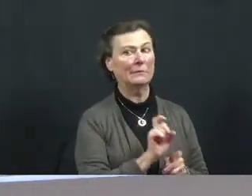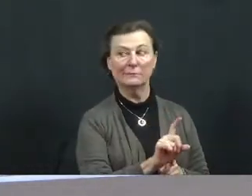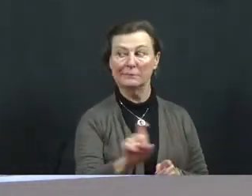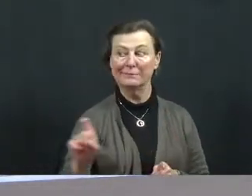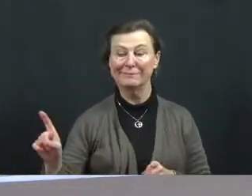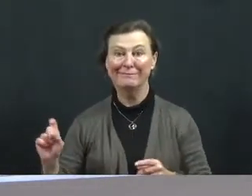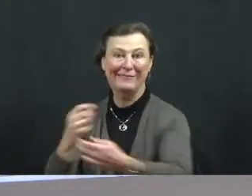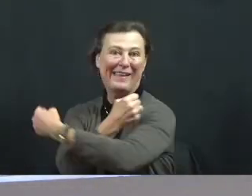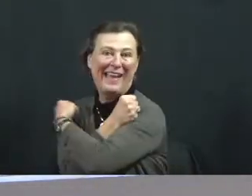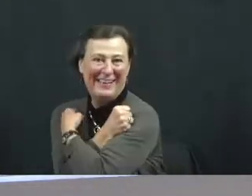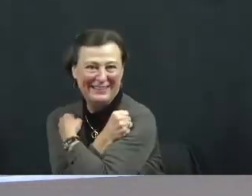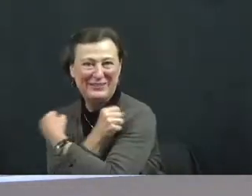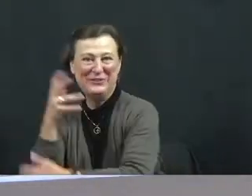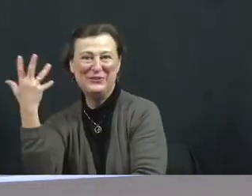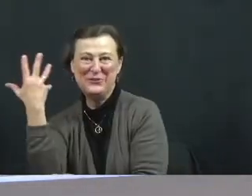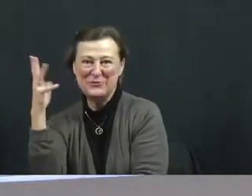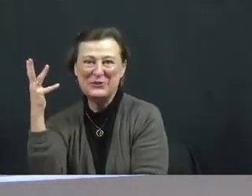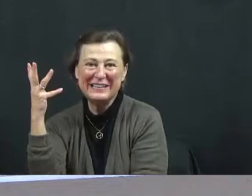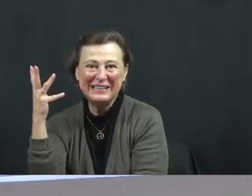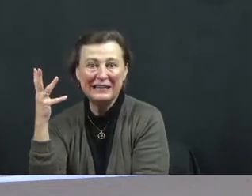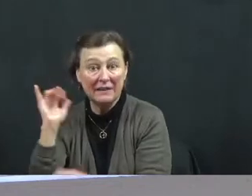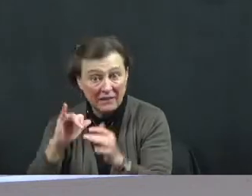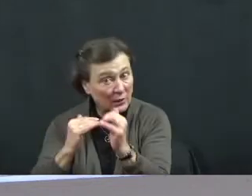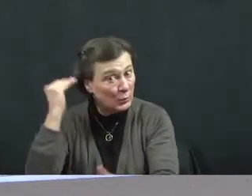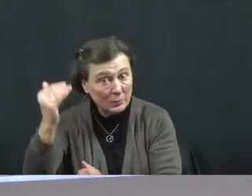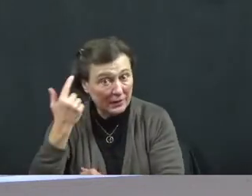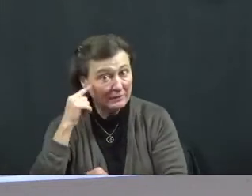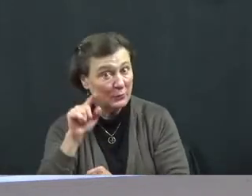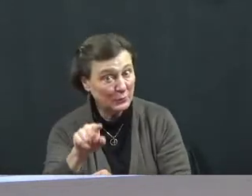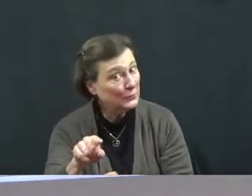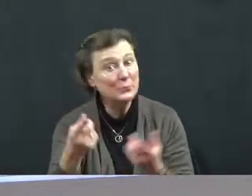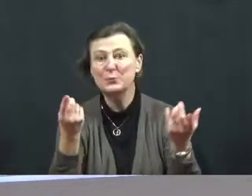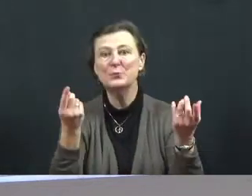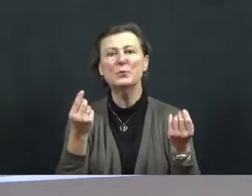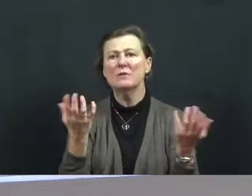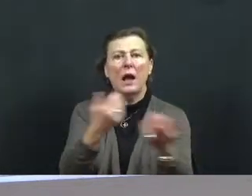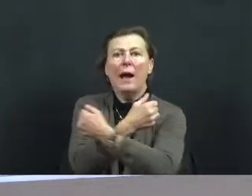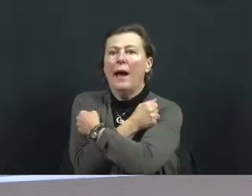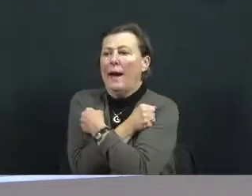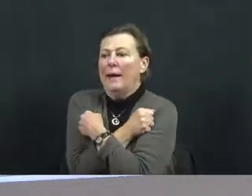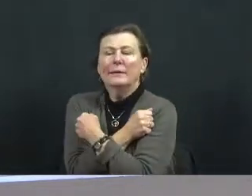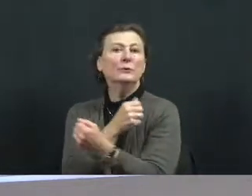And, if this is too much for you, you can just hug a tree and think of somebody you